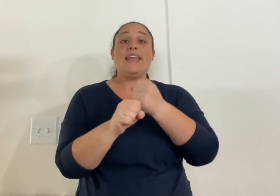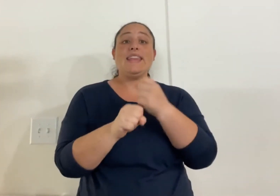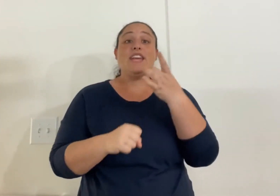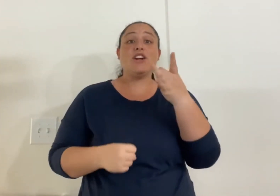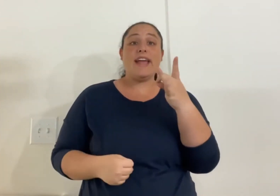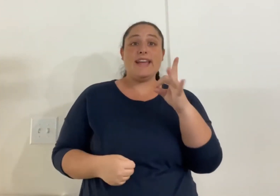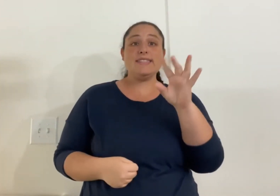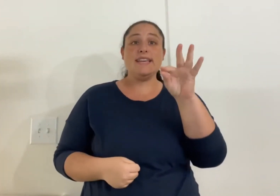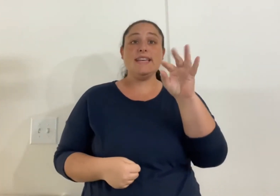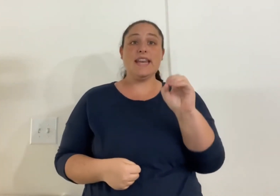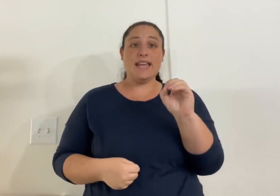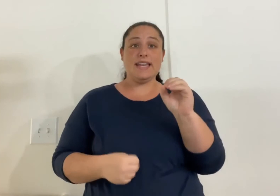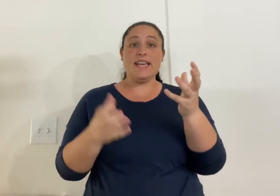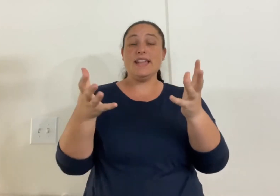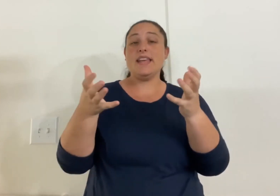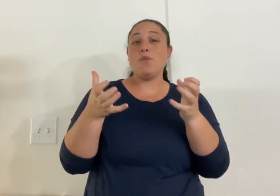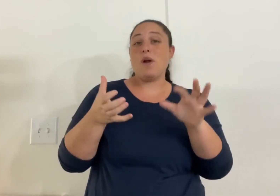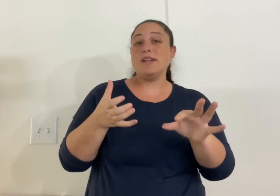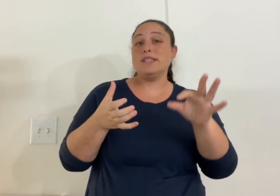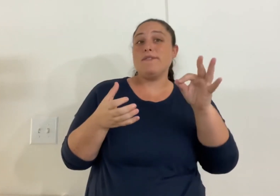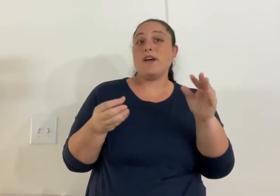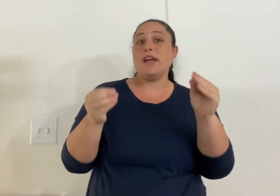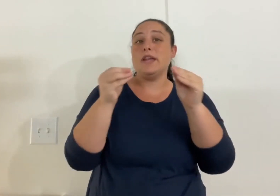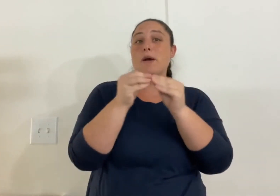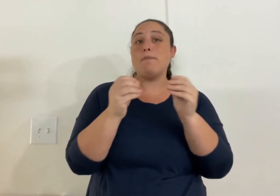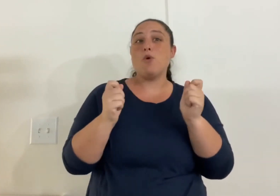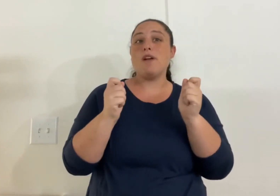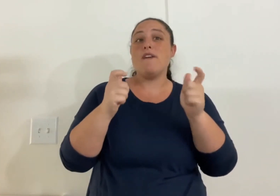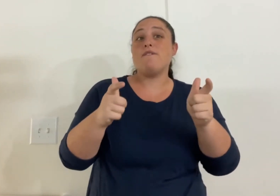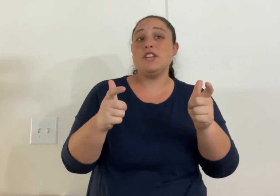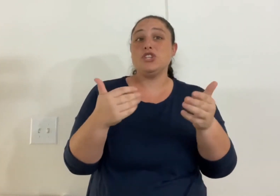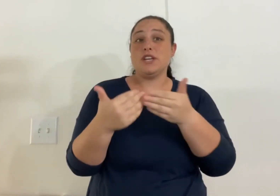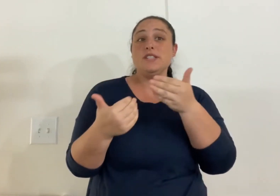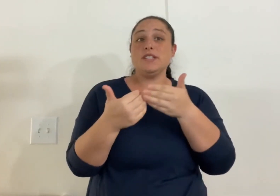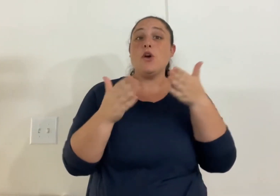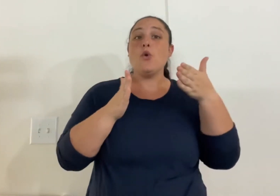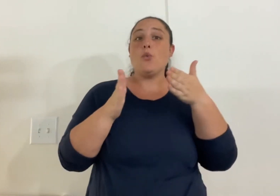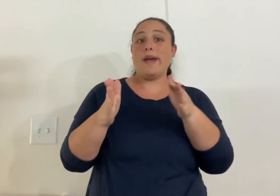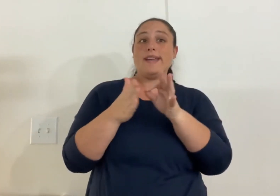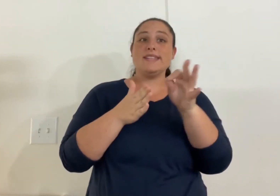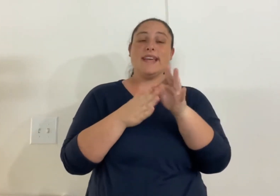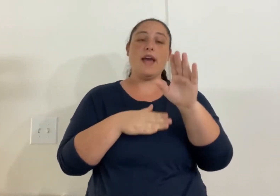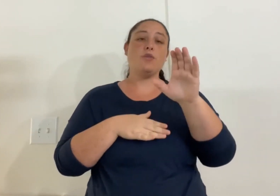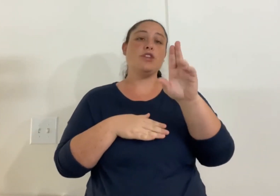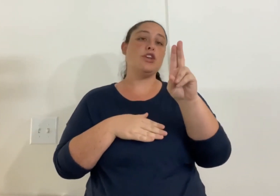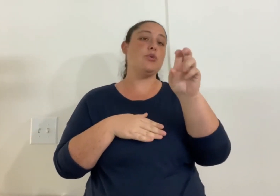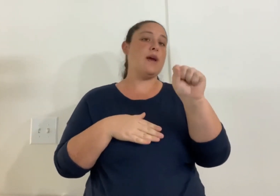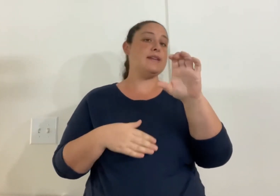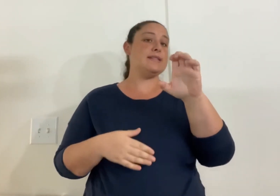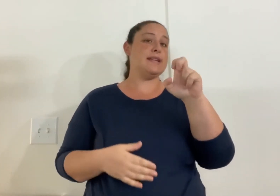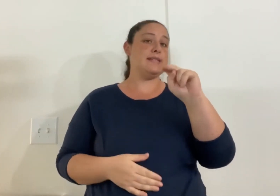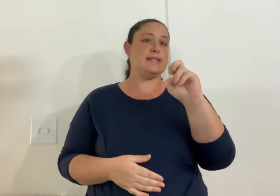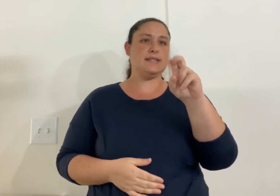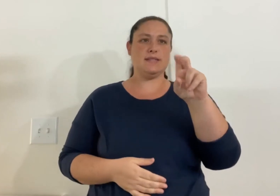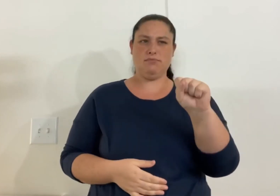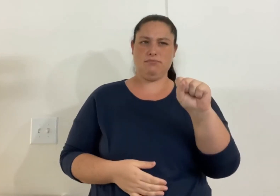In 1890, they wanted to find a more efficient way to count the US census.